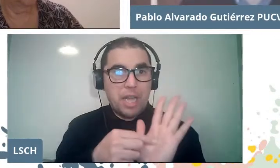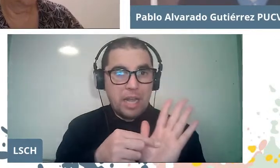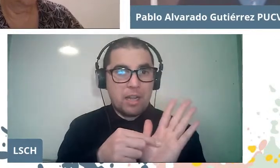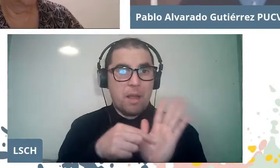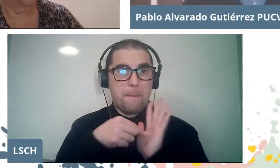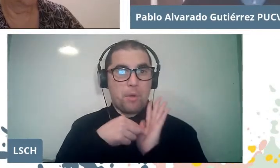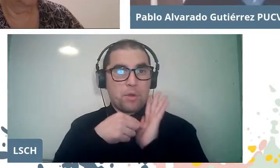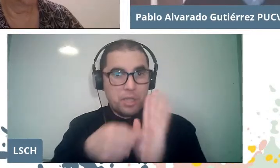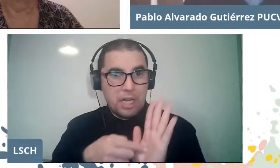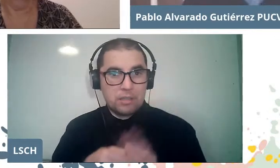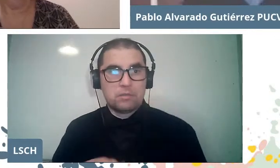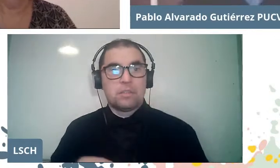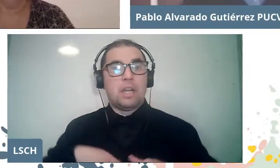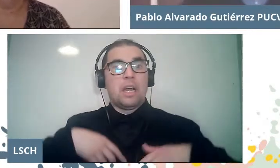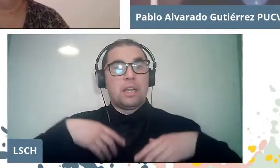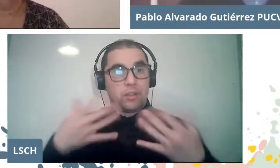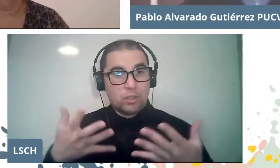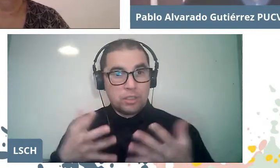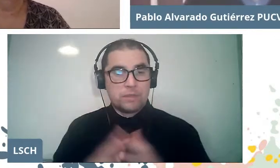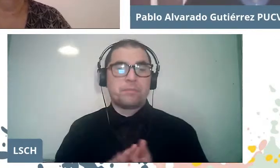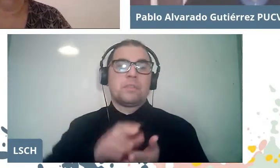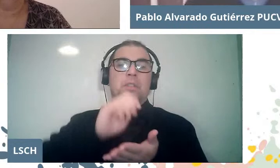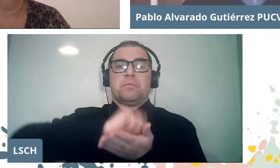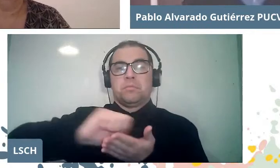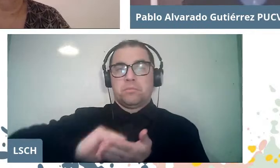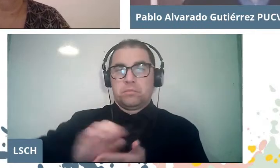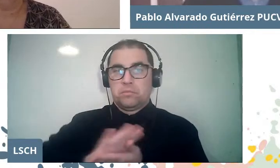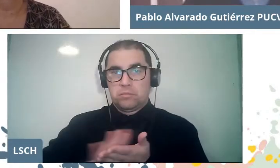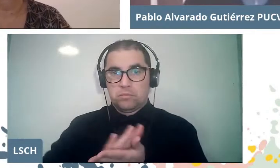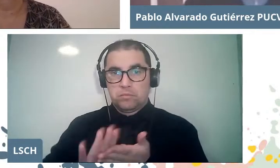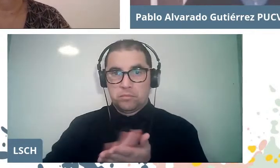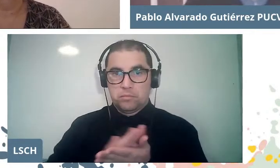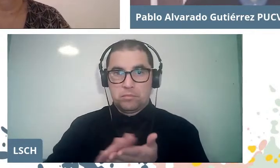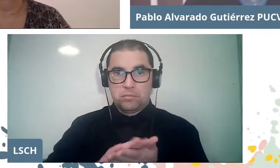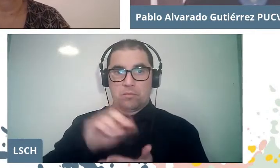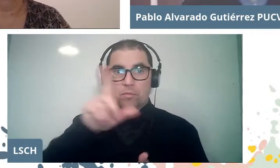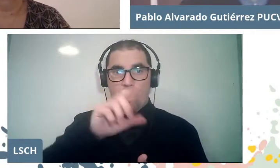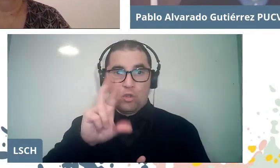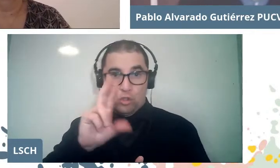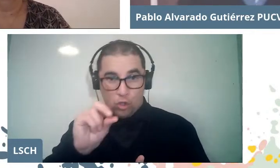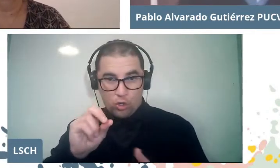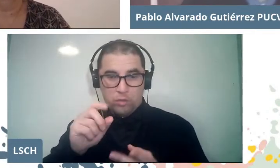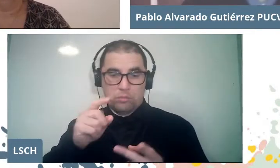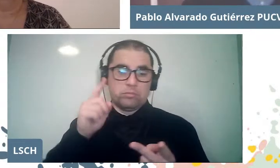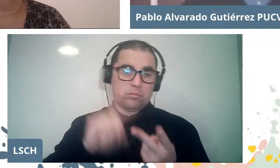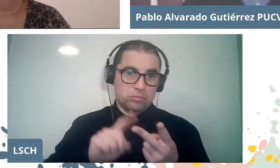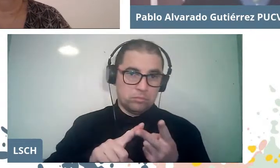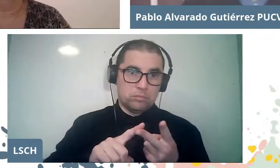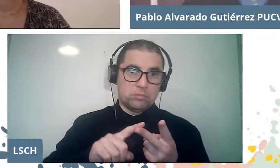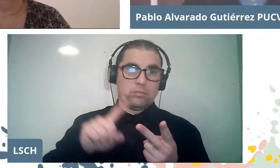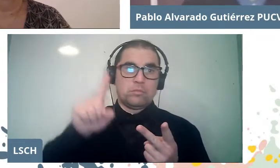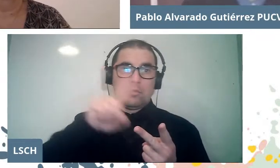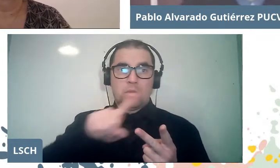and this is how Enrique Soro, Domingo Santacruz,